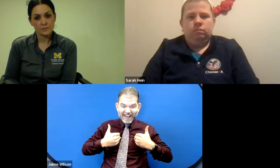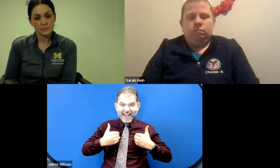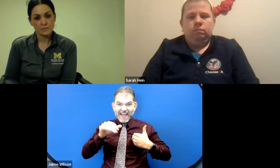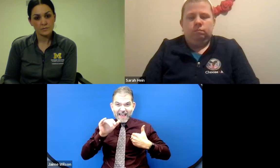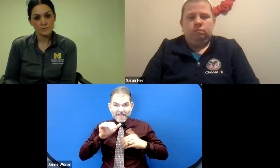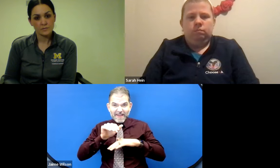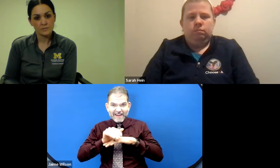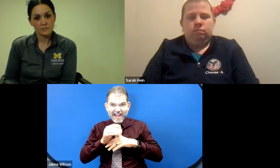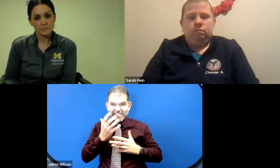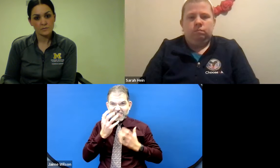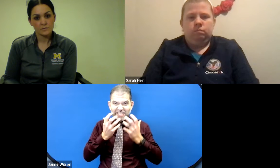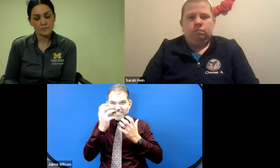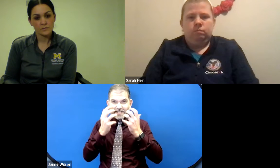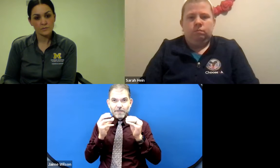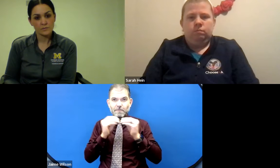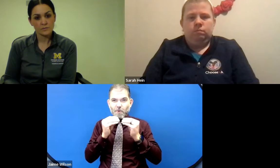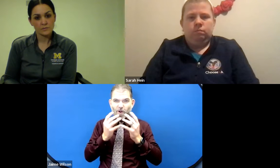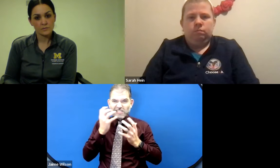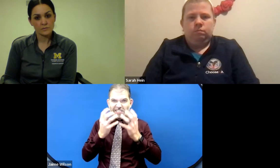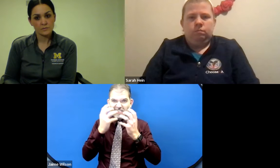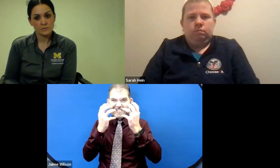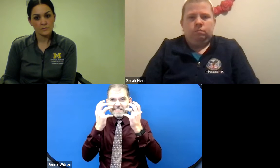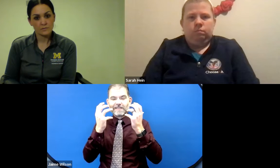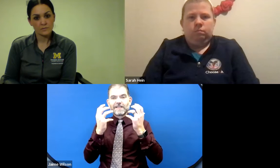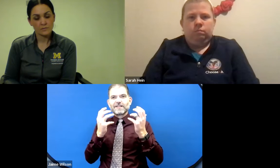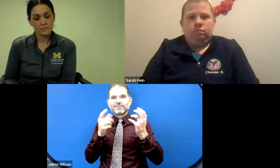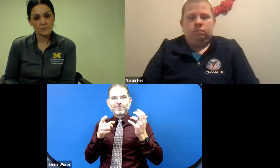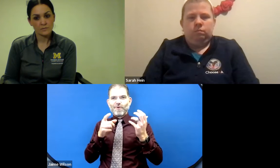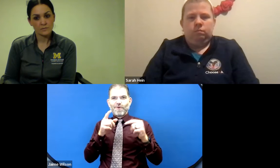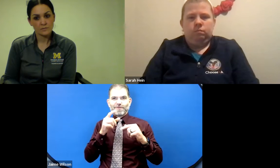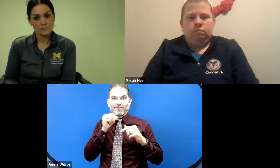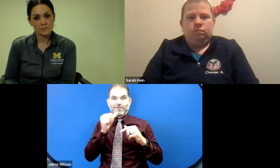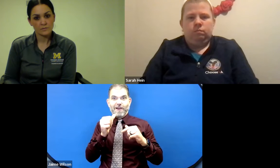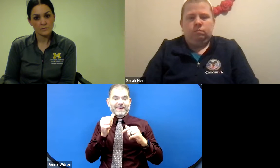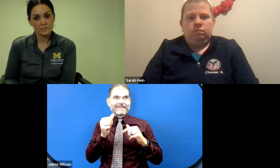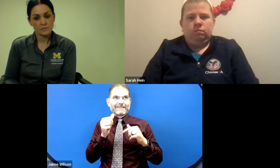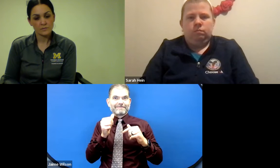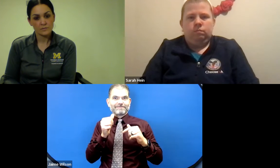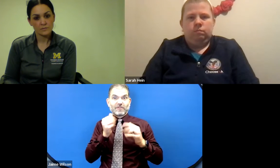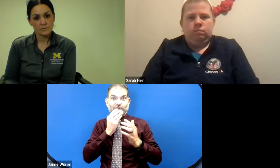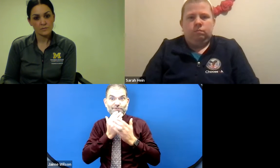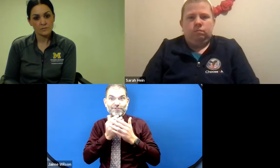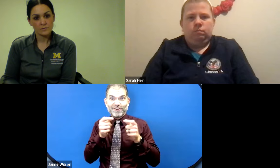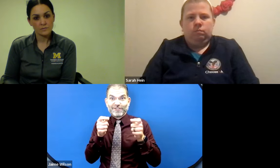ASL Interpreter: and so they get quite fatigued. And so they're grumpier. They're a little ASL Interpreter: less friendly.